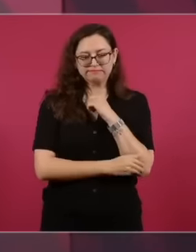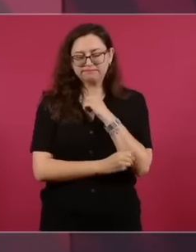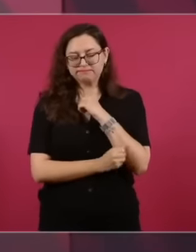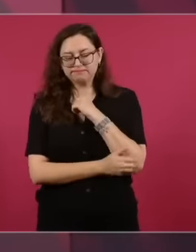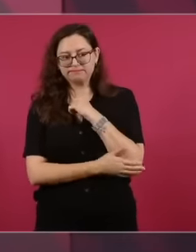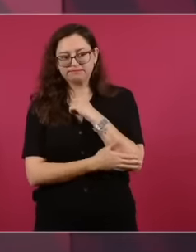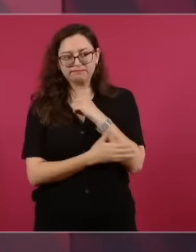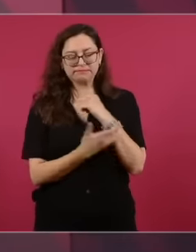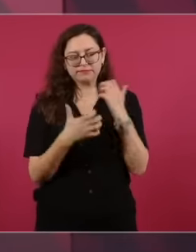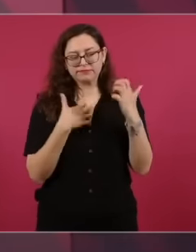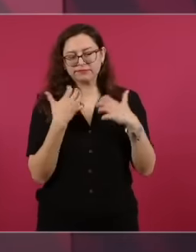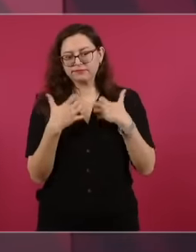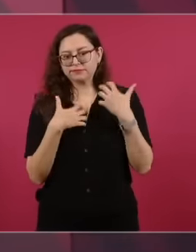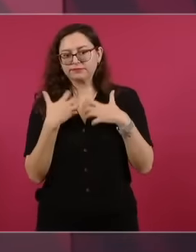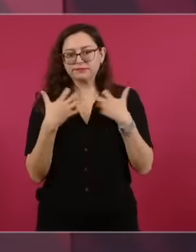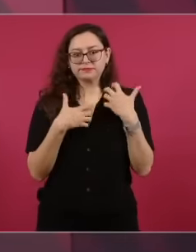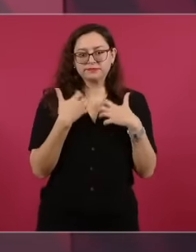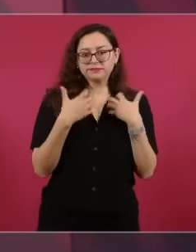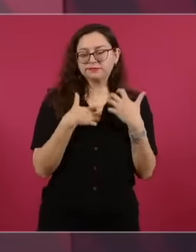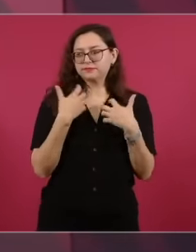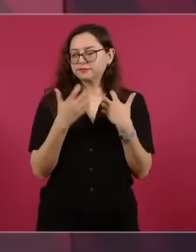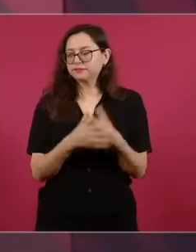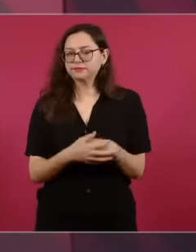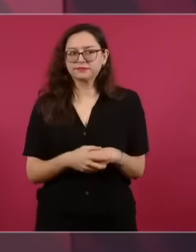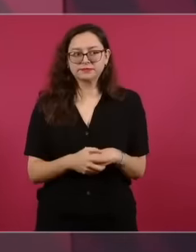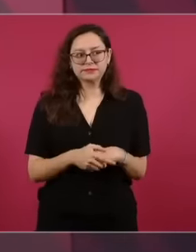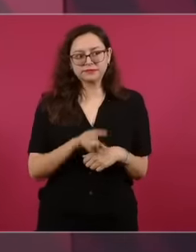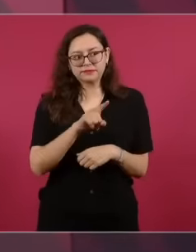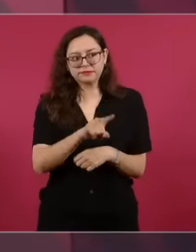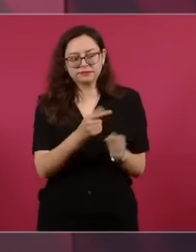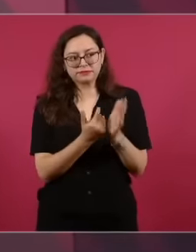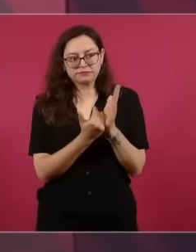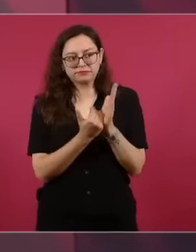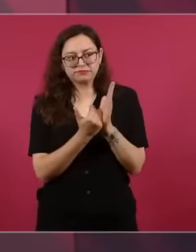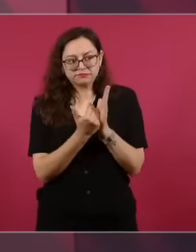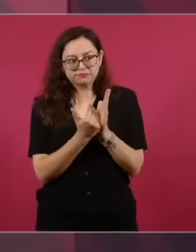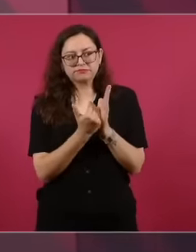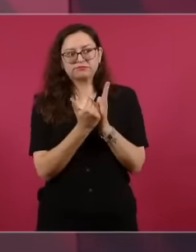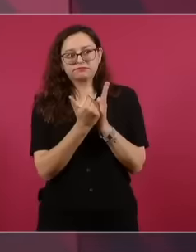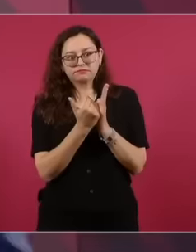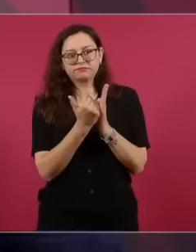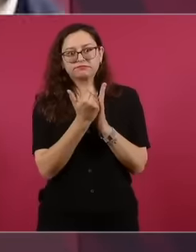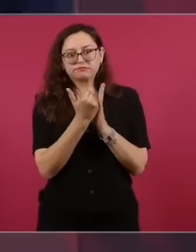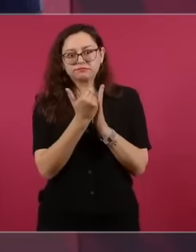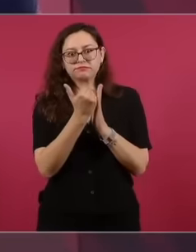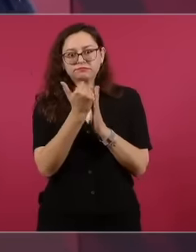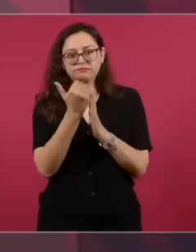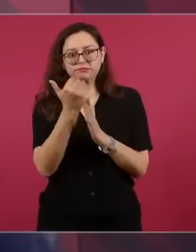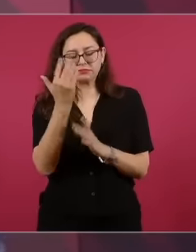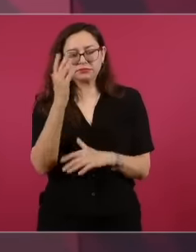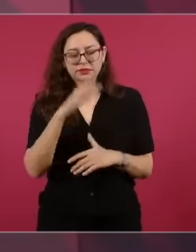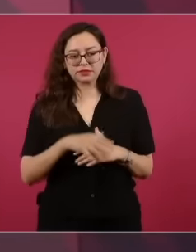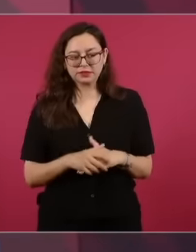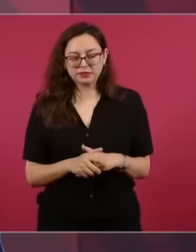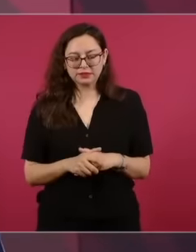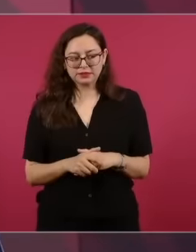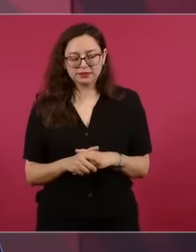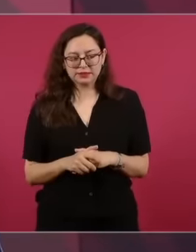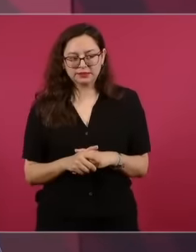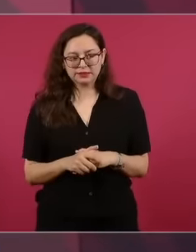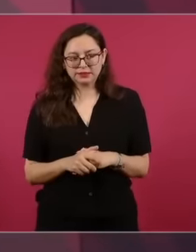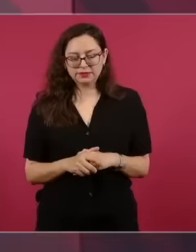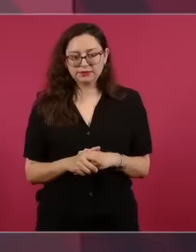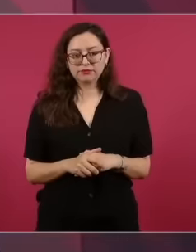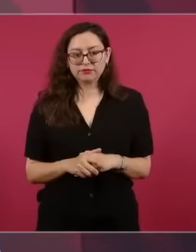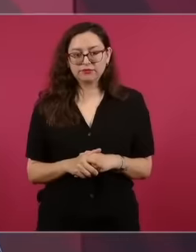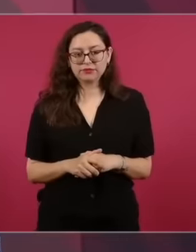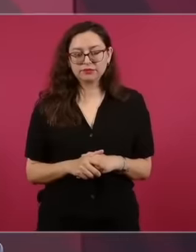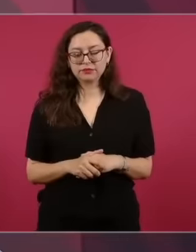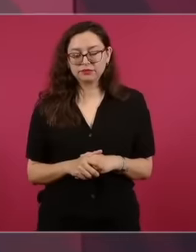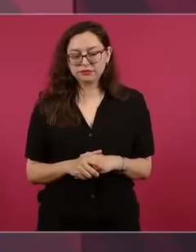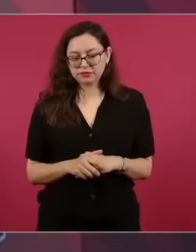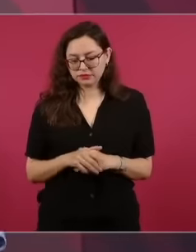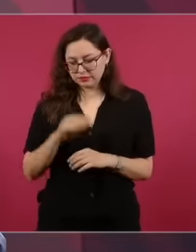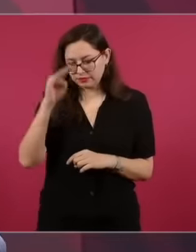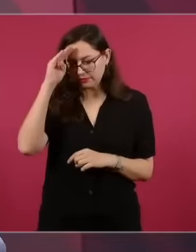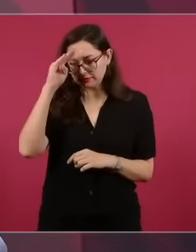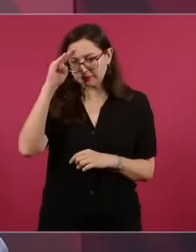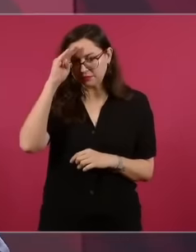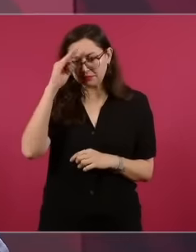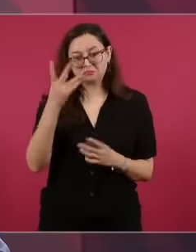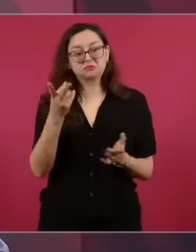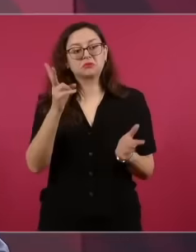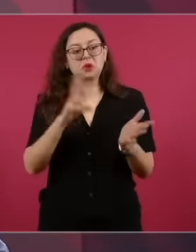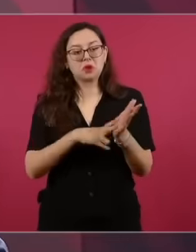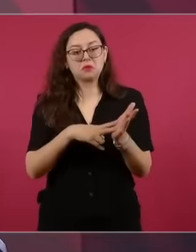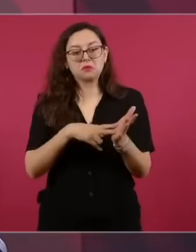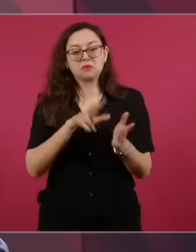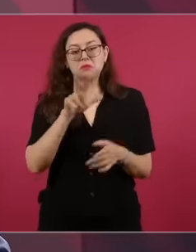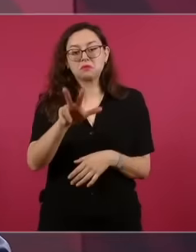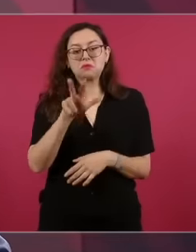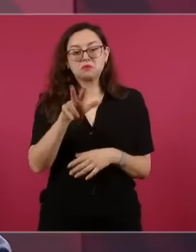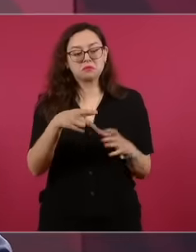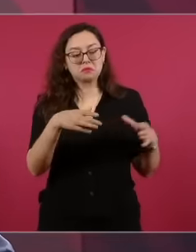desperate. Because at first they thought that we no longer represented anything, they become desperate